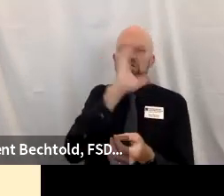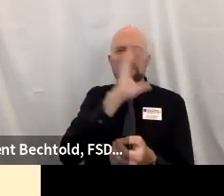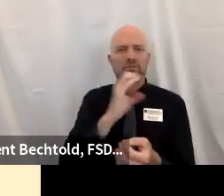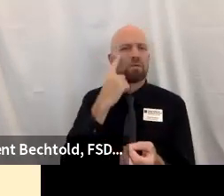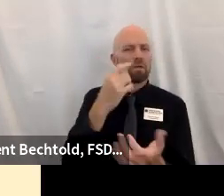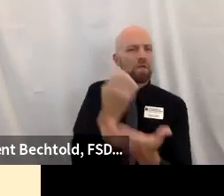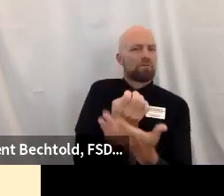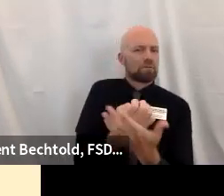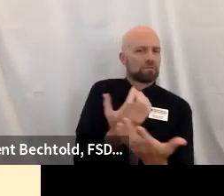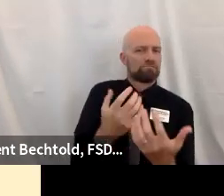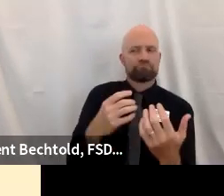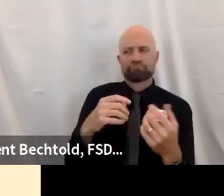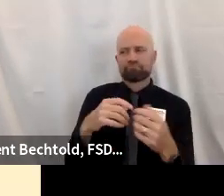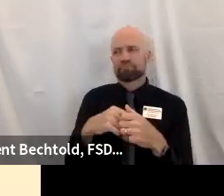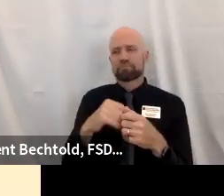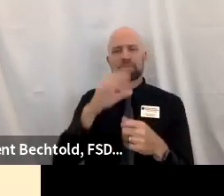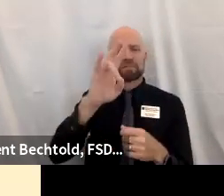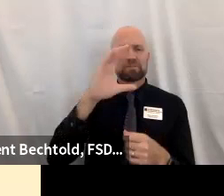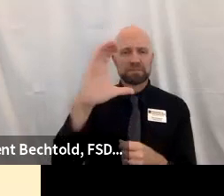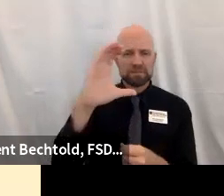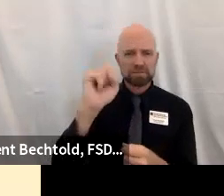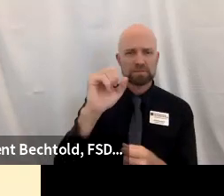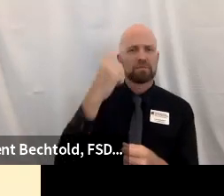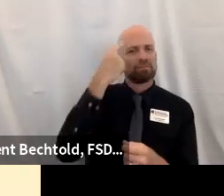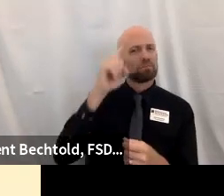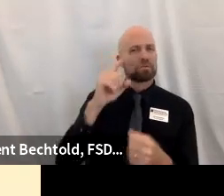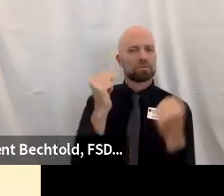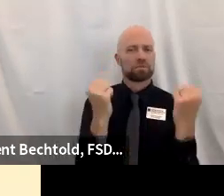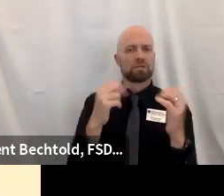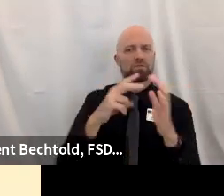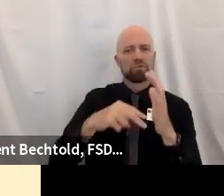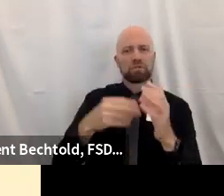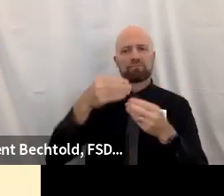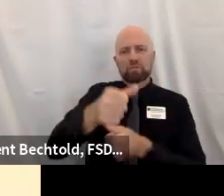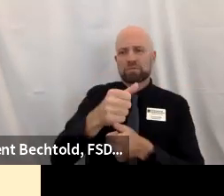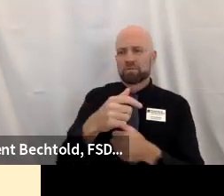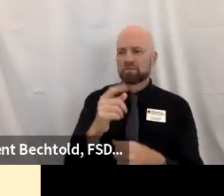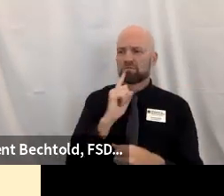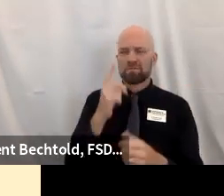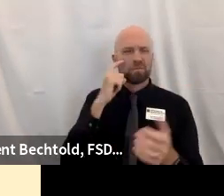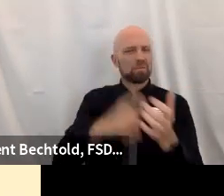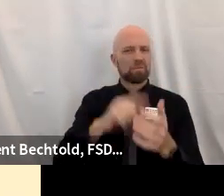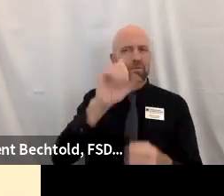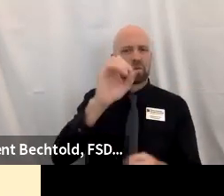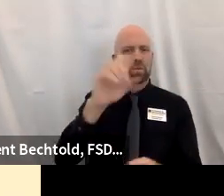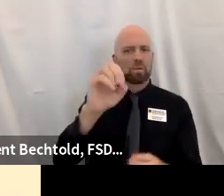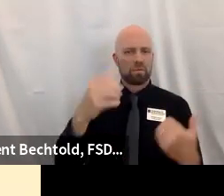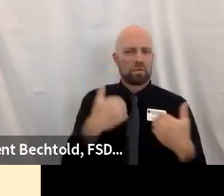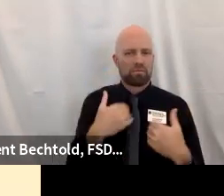Okay... so we're going to do a stop and jot activity looking for evidence of the seven Cs for signed reading fluency.